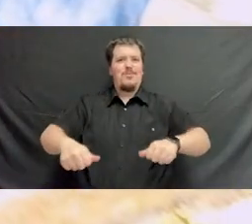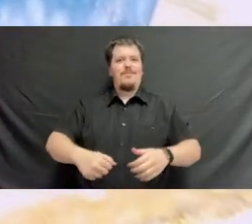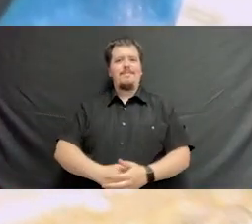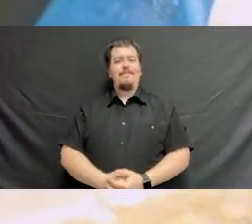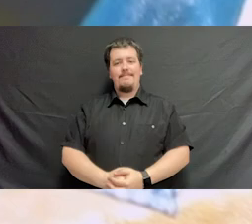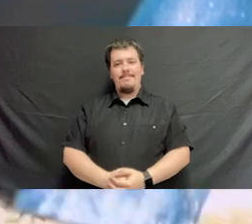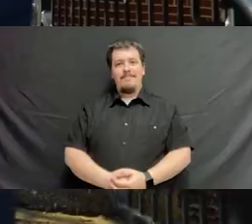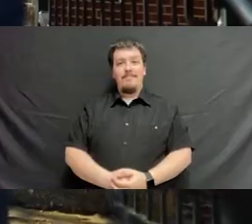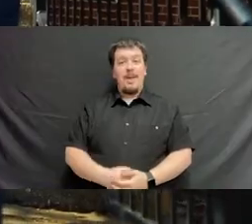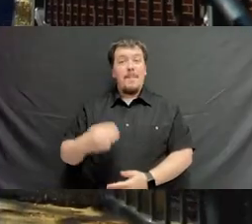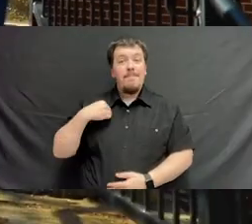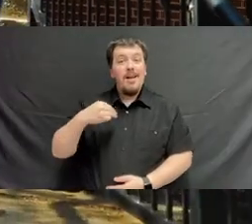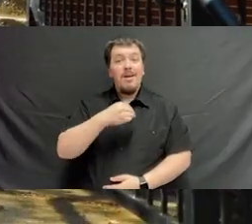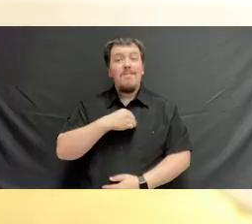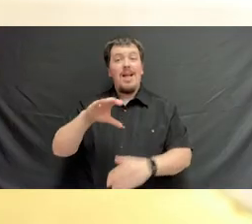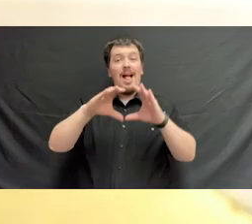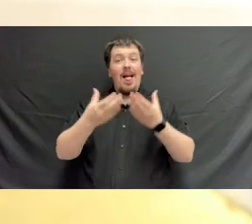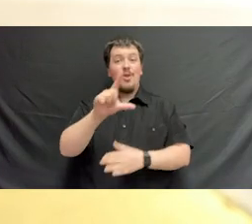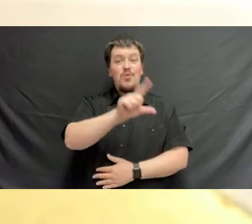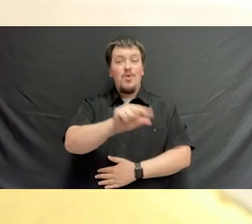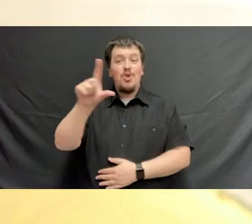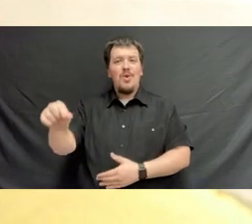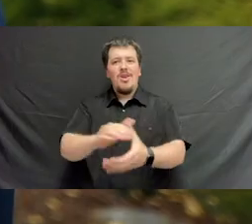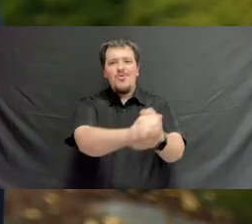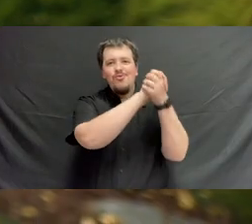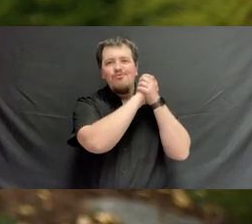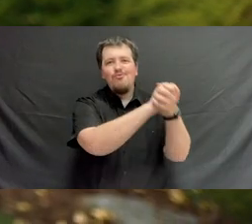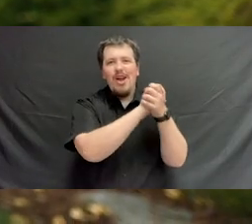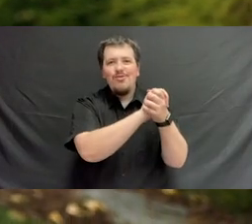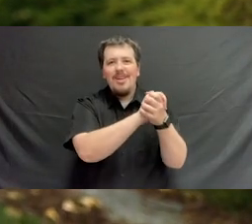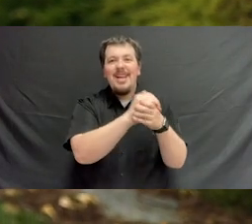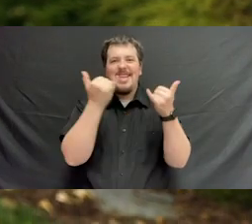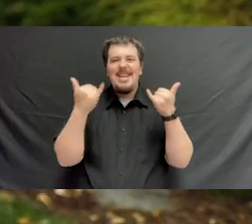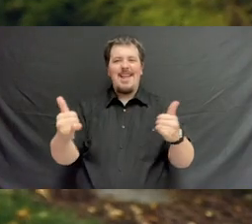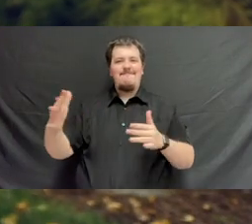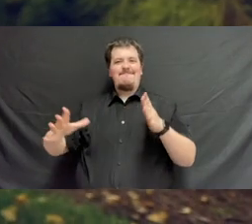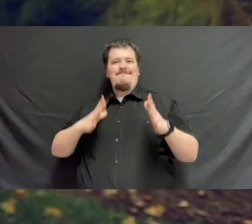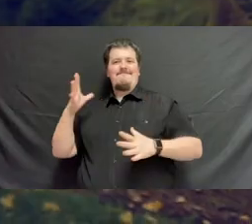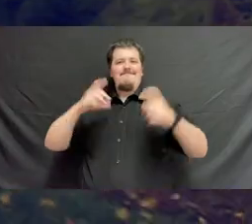To members of the class of 2020, congratulations, and let the pomp and circumstance begin.